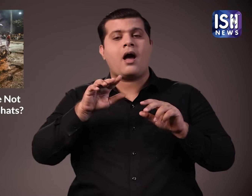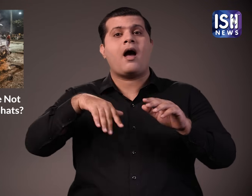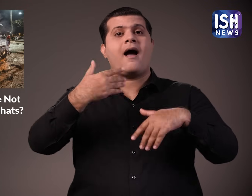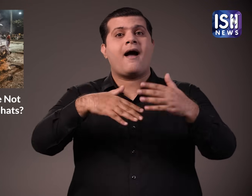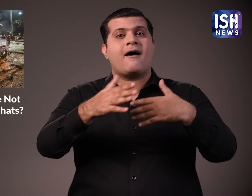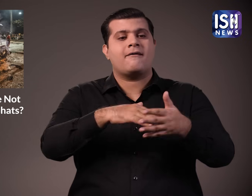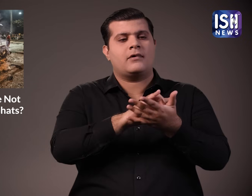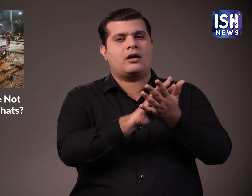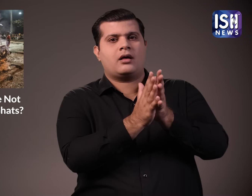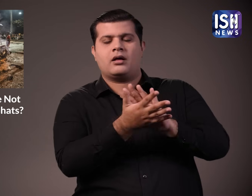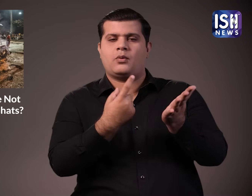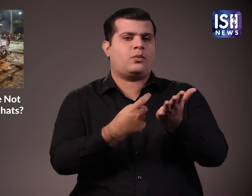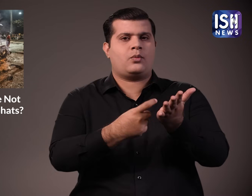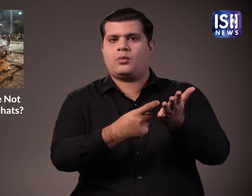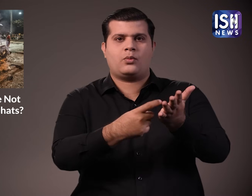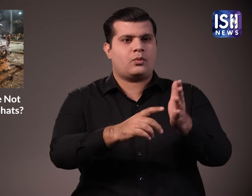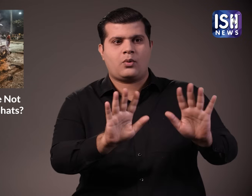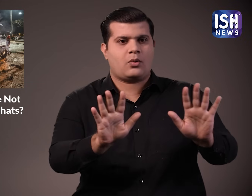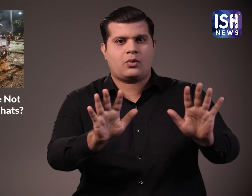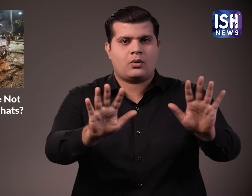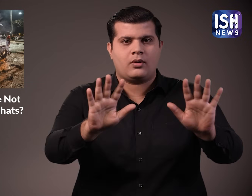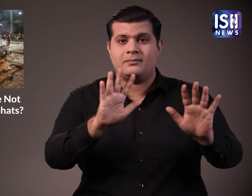Over the years, these customs were transformed and imposed as rules.